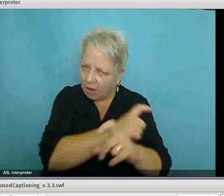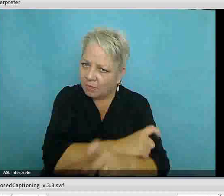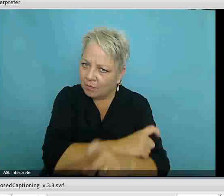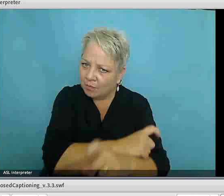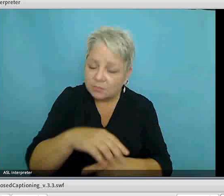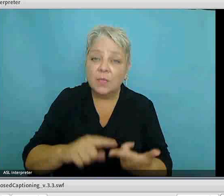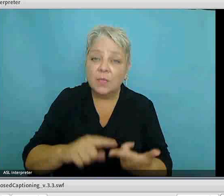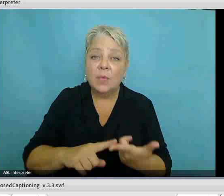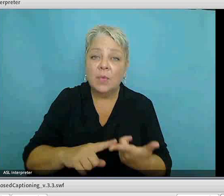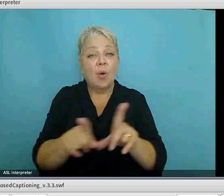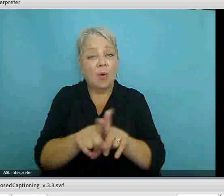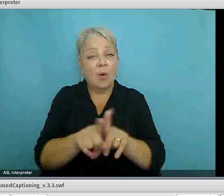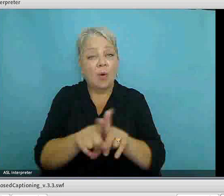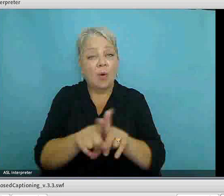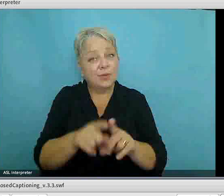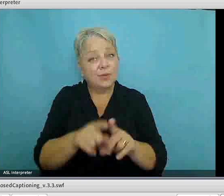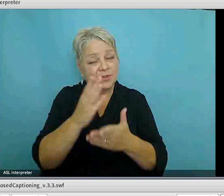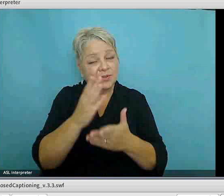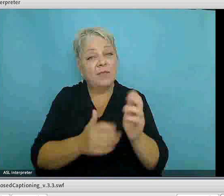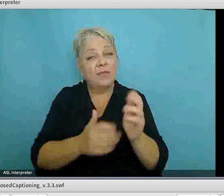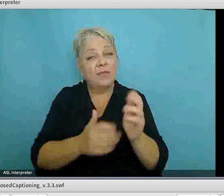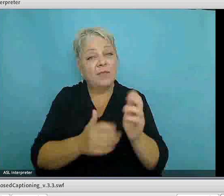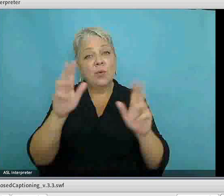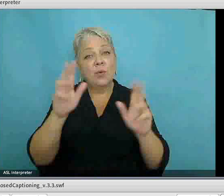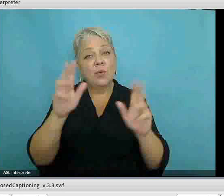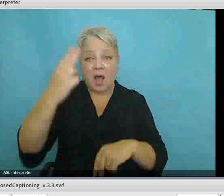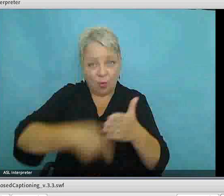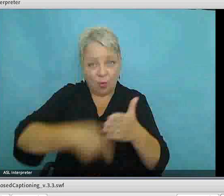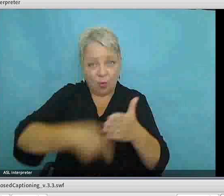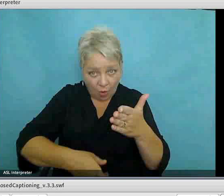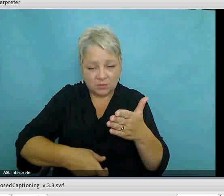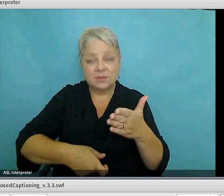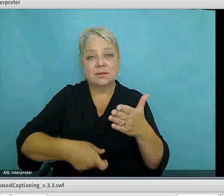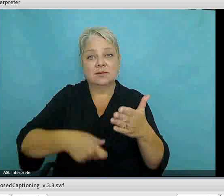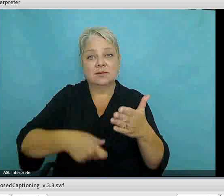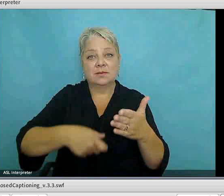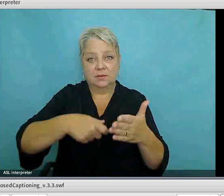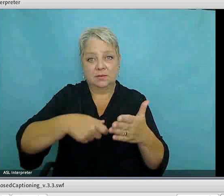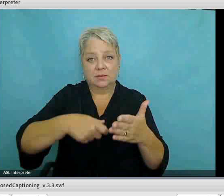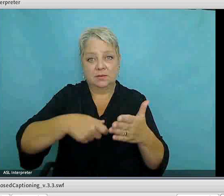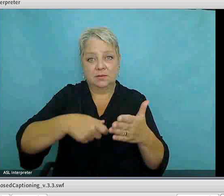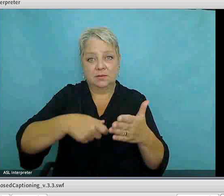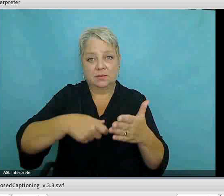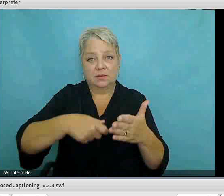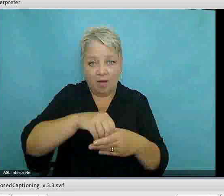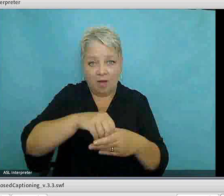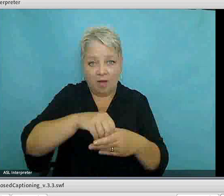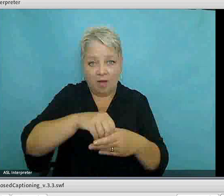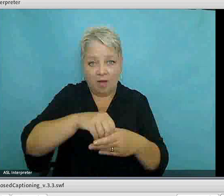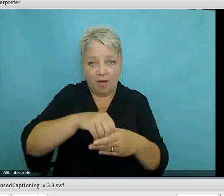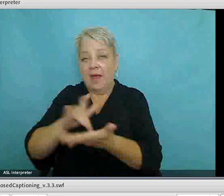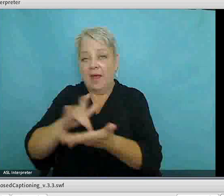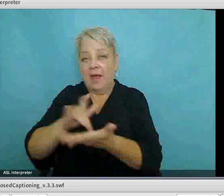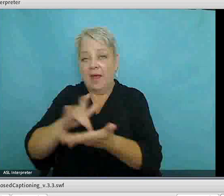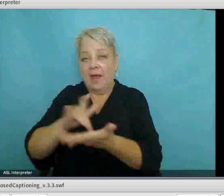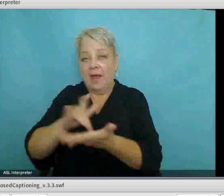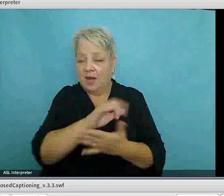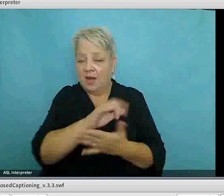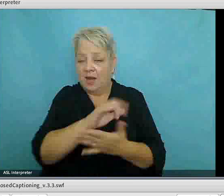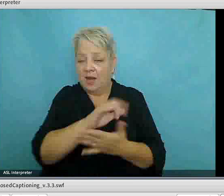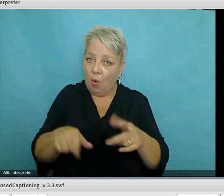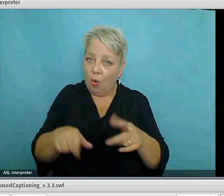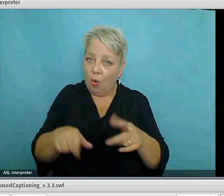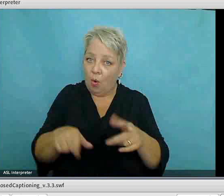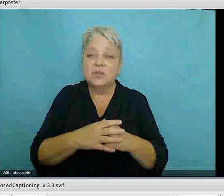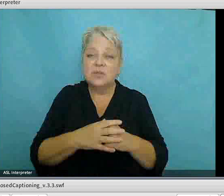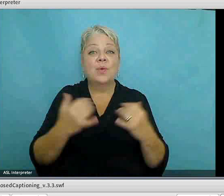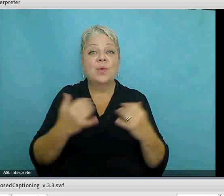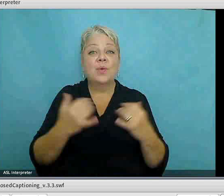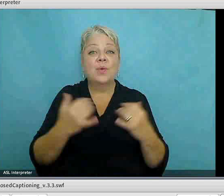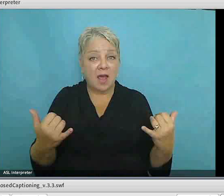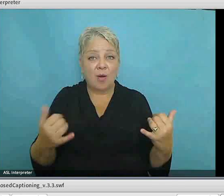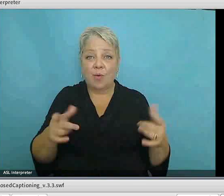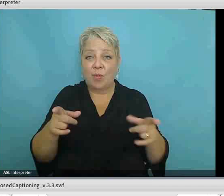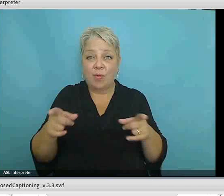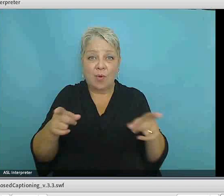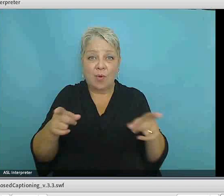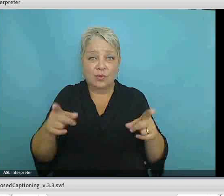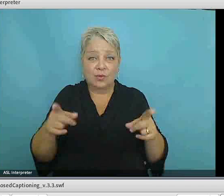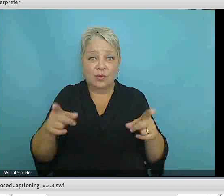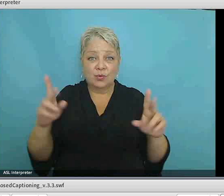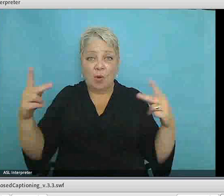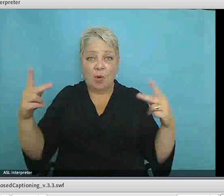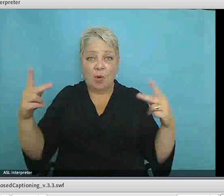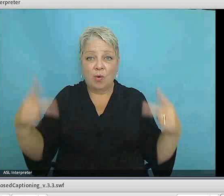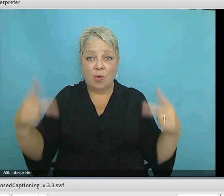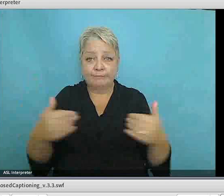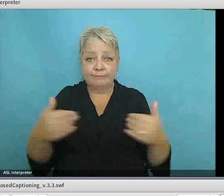And those programs are now functioning completely in isolation of one another.